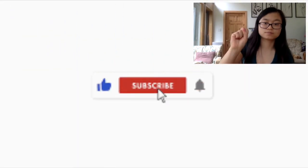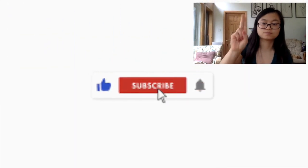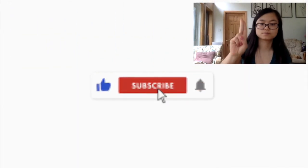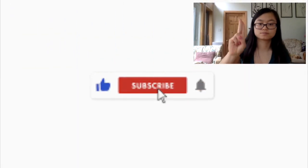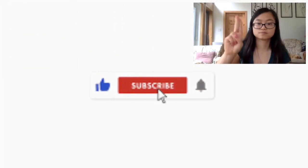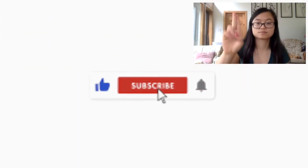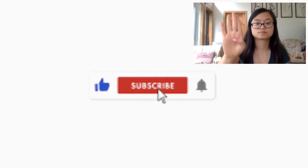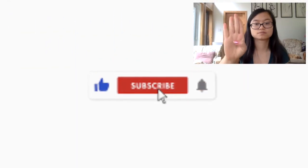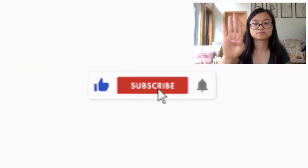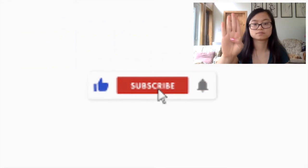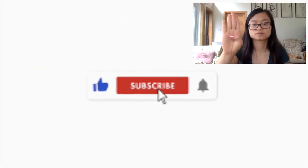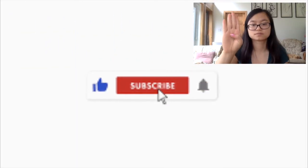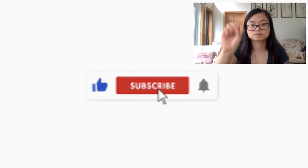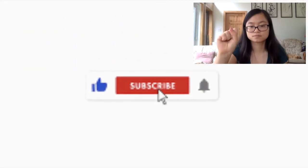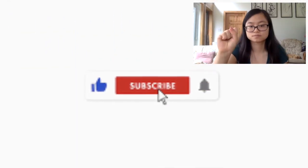Subscribe